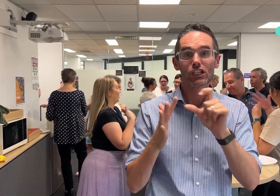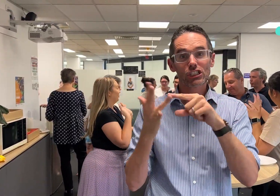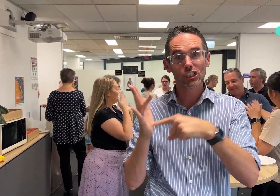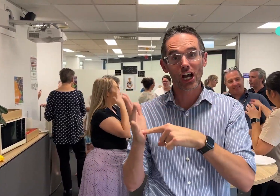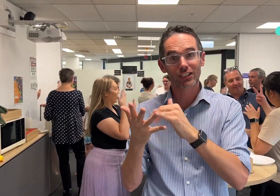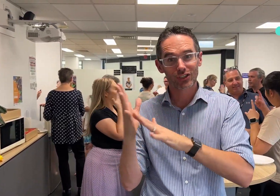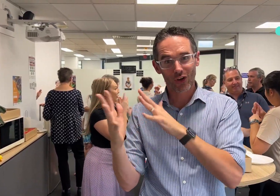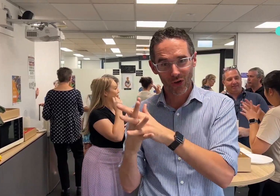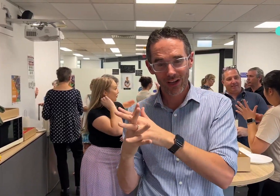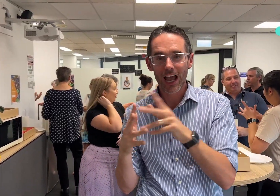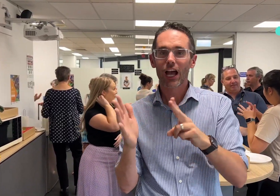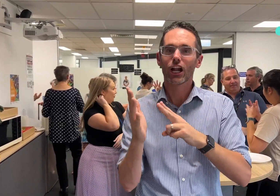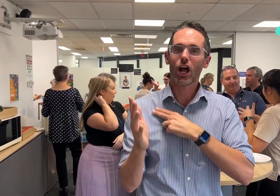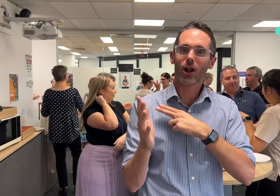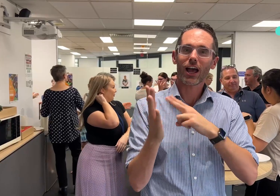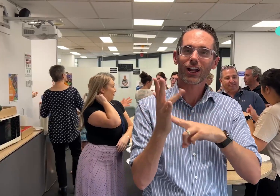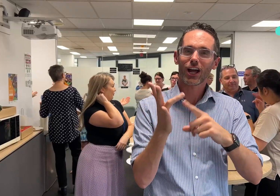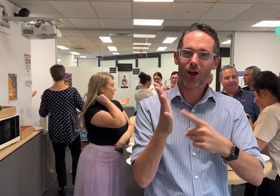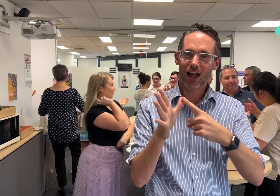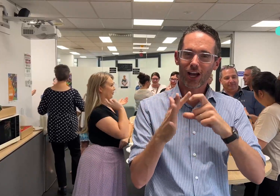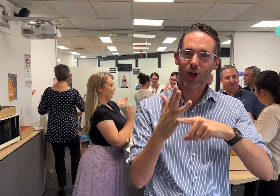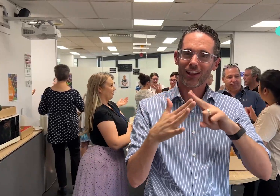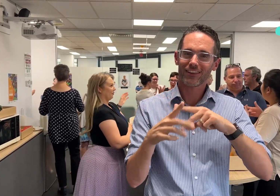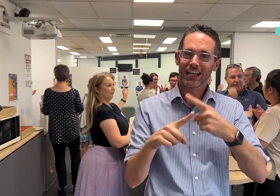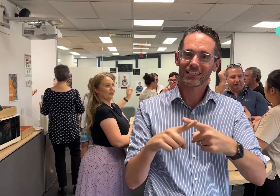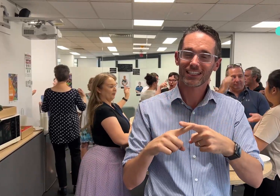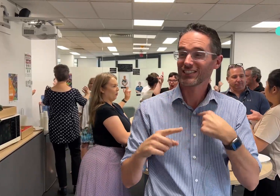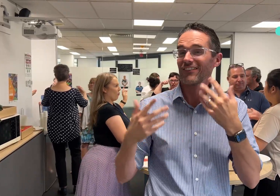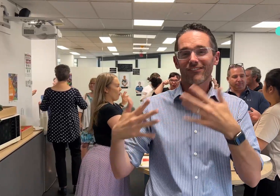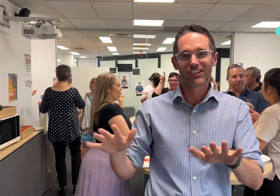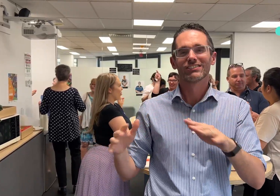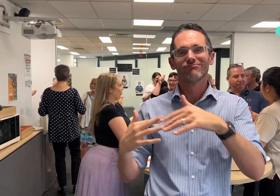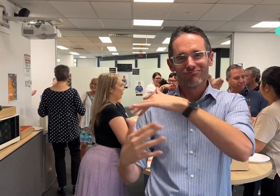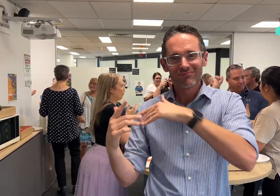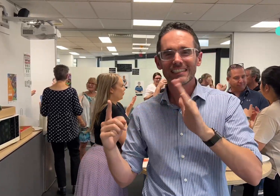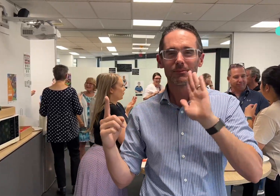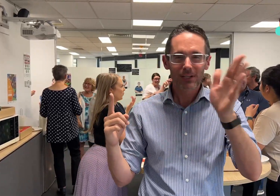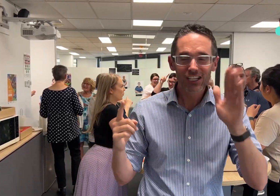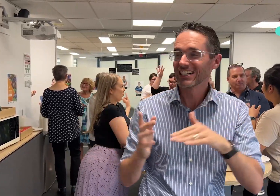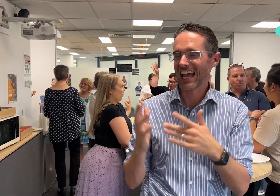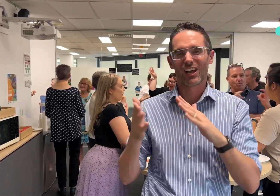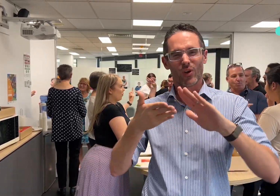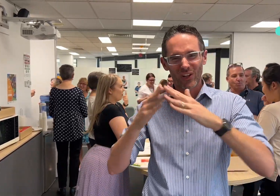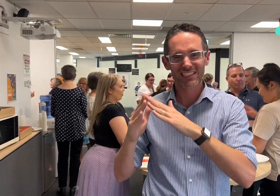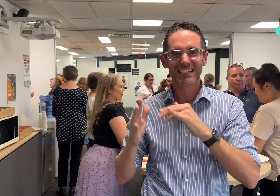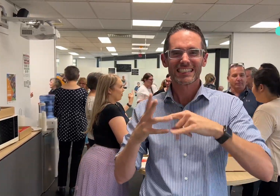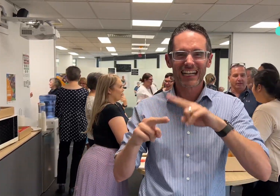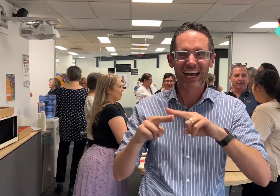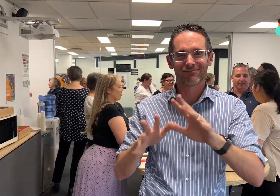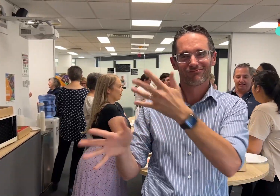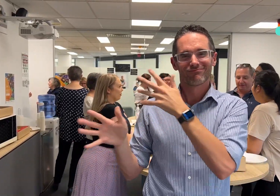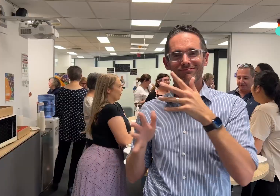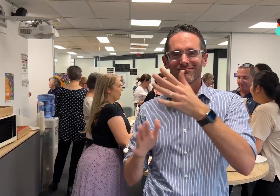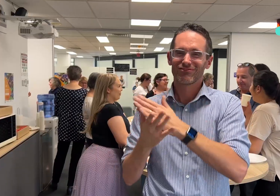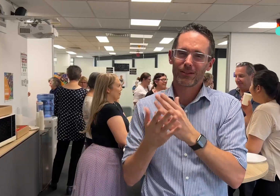Dot Shaw and Nola Colefax. We've had some speeches, have socialised and it has been